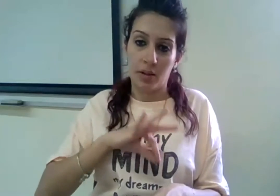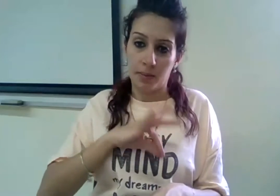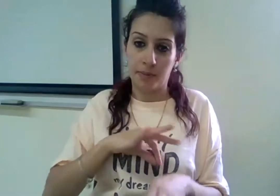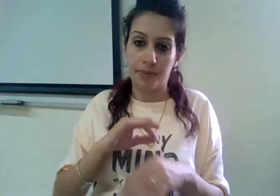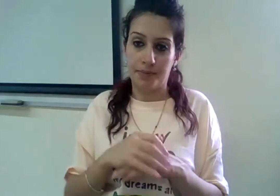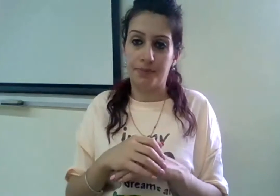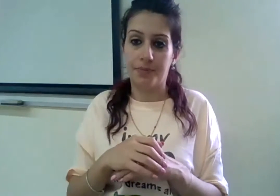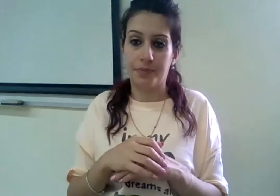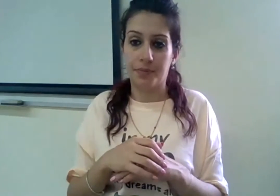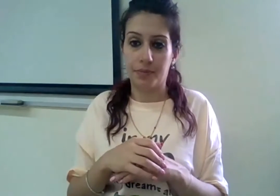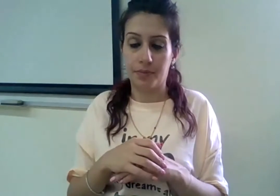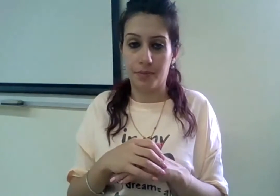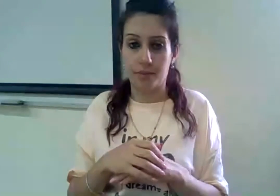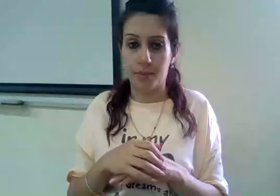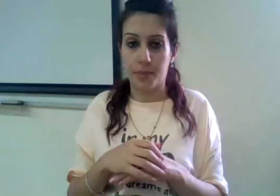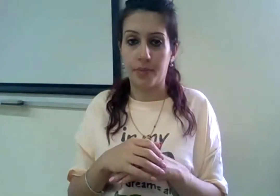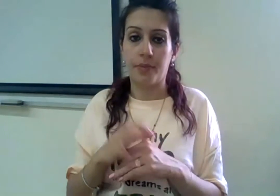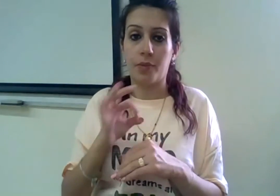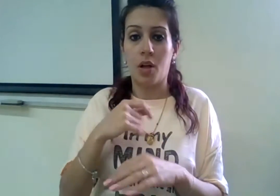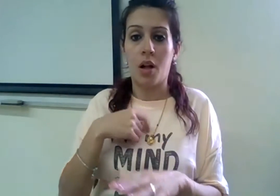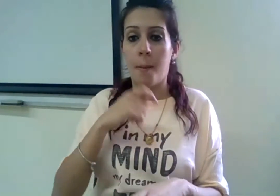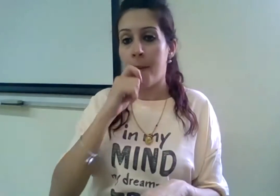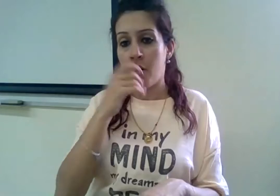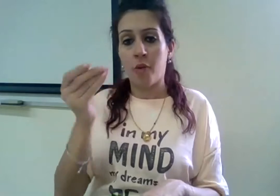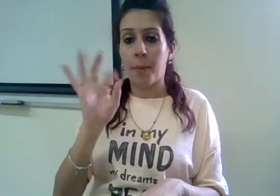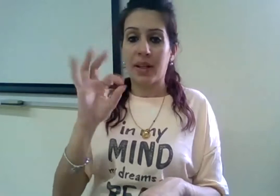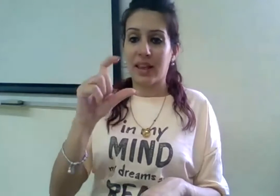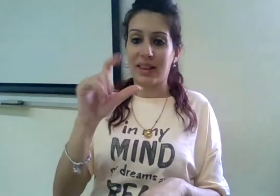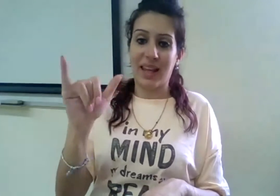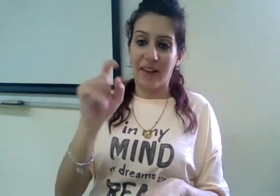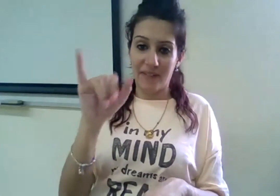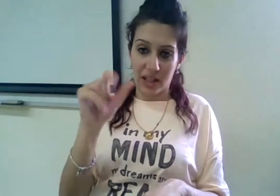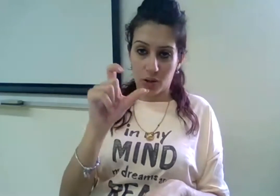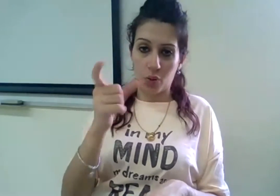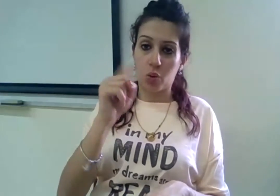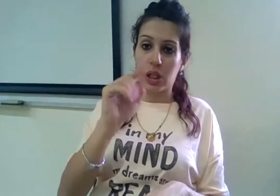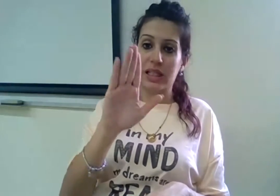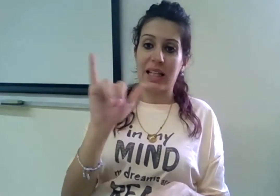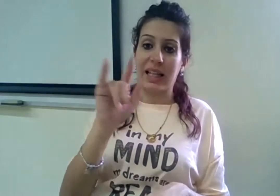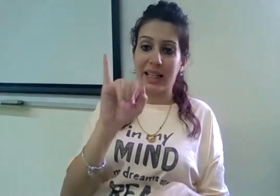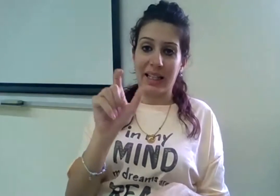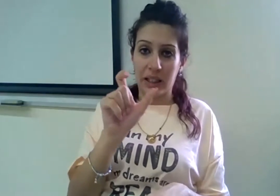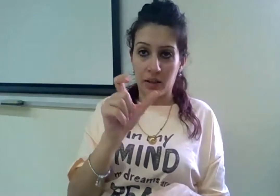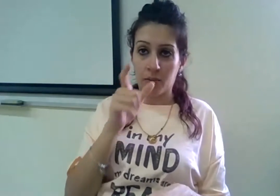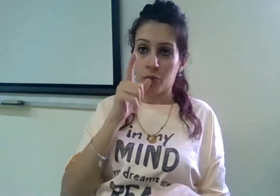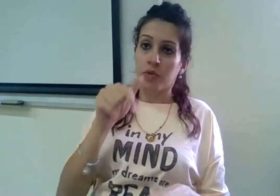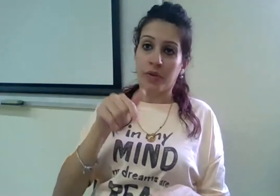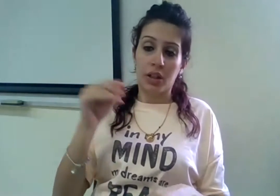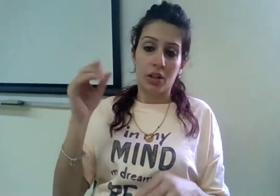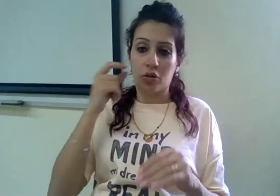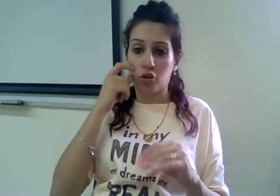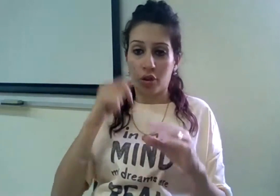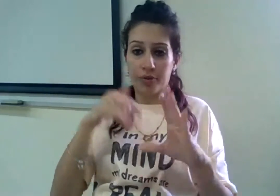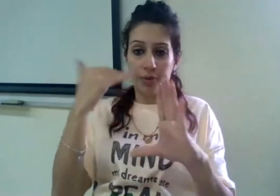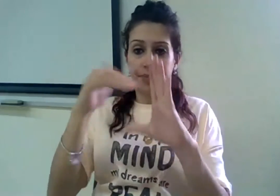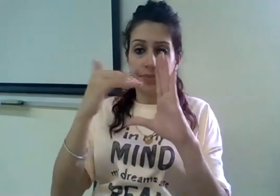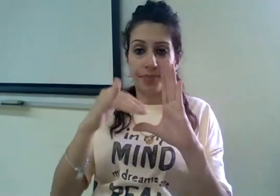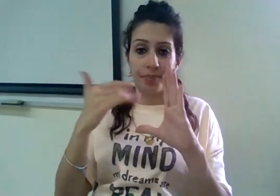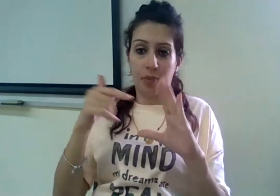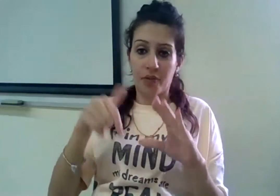the parents really, really appreciated the work of the teachers. And at the same time, they also understood that their role